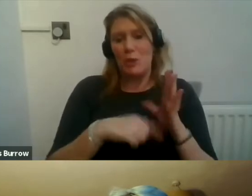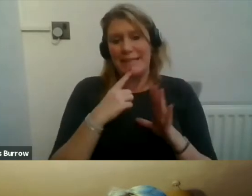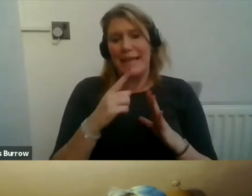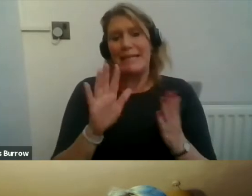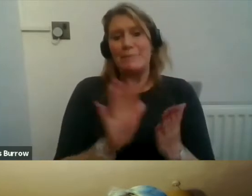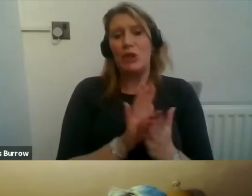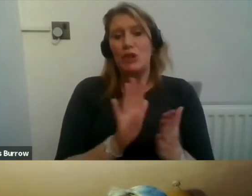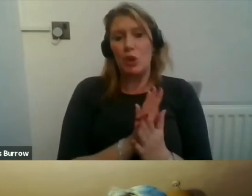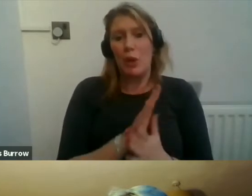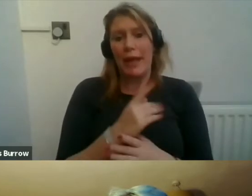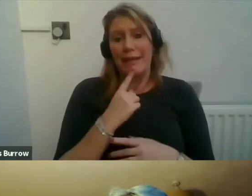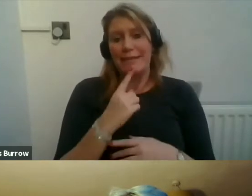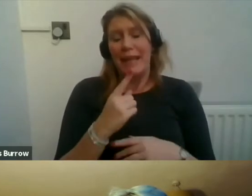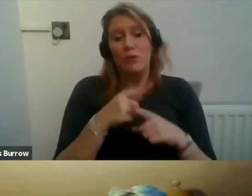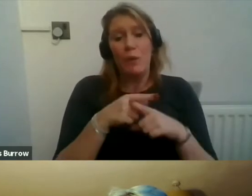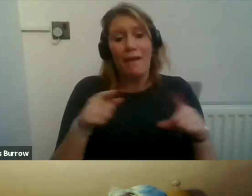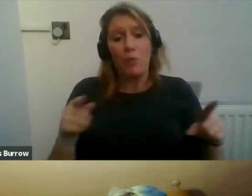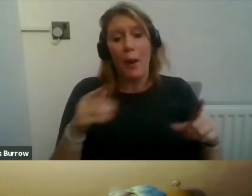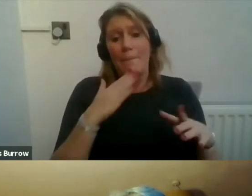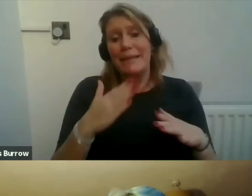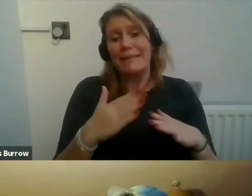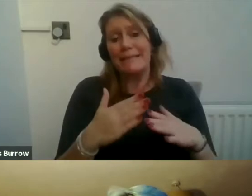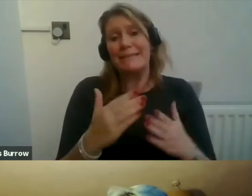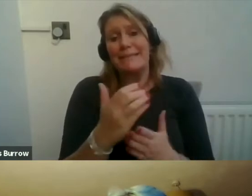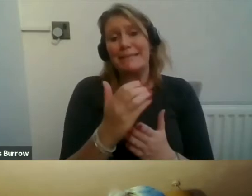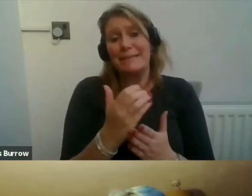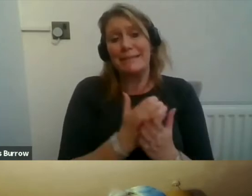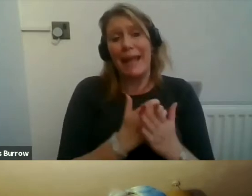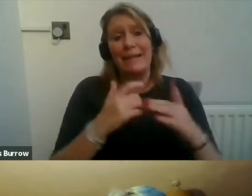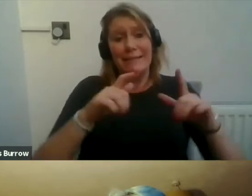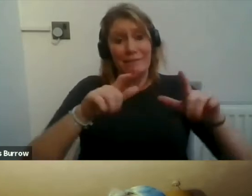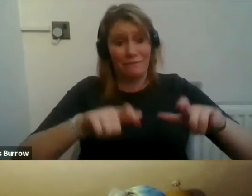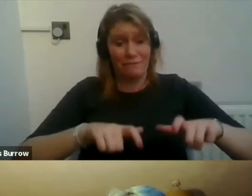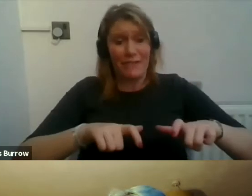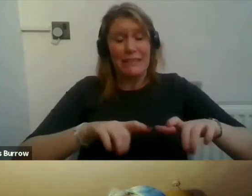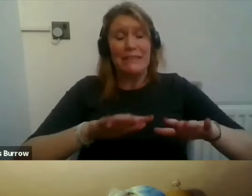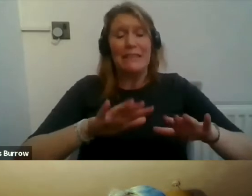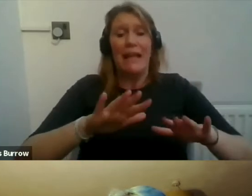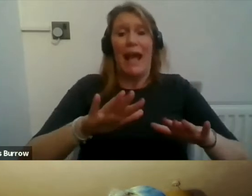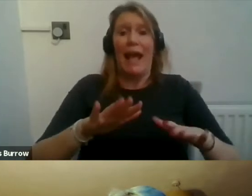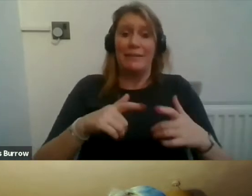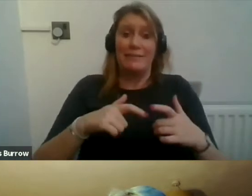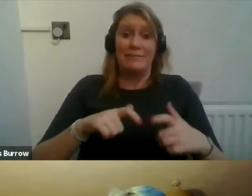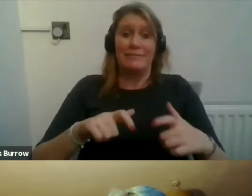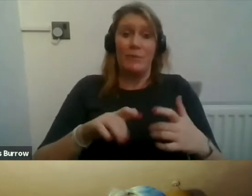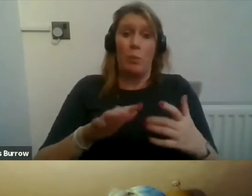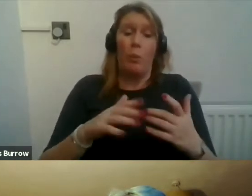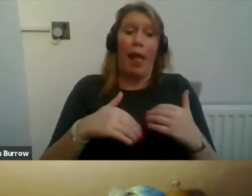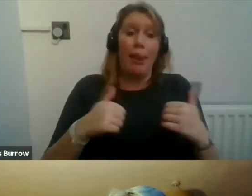to everybody, please stay safe. Stay well, and stay happy. And use what is